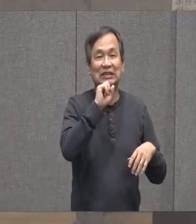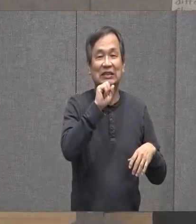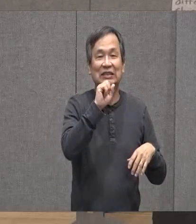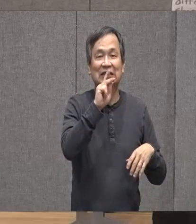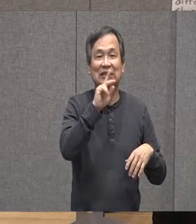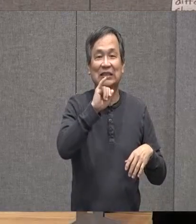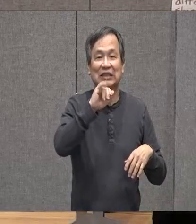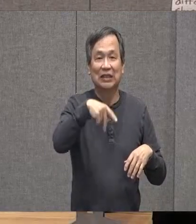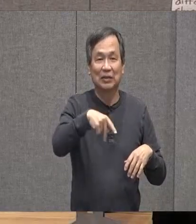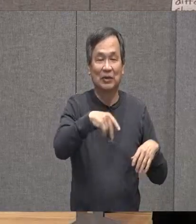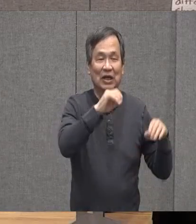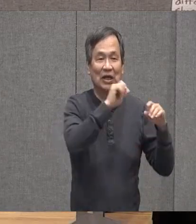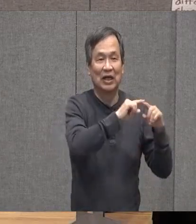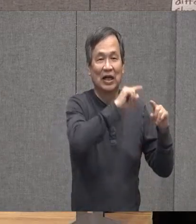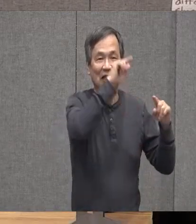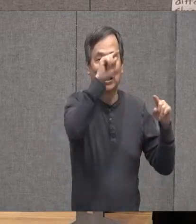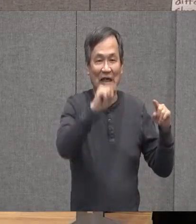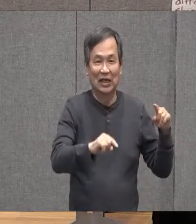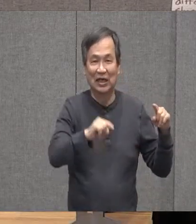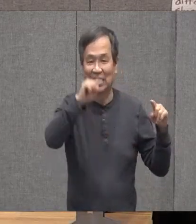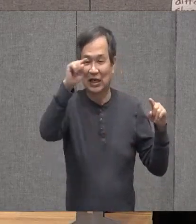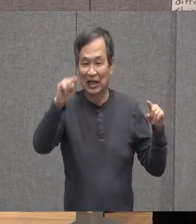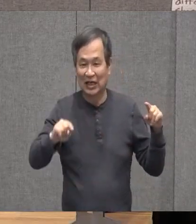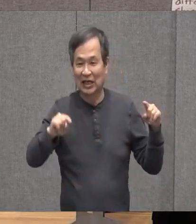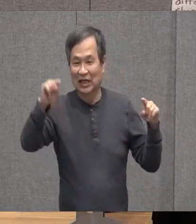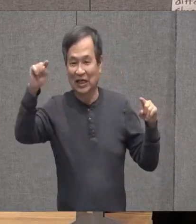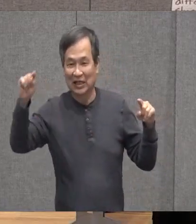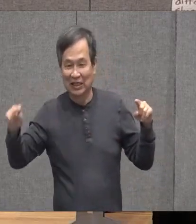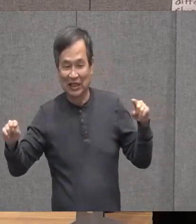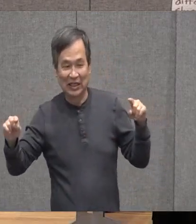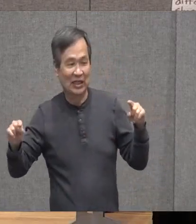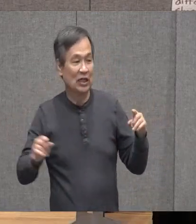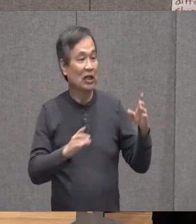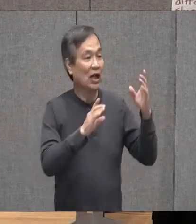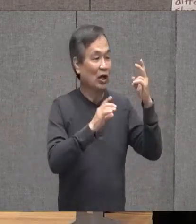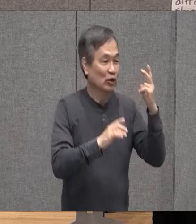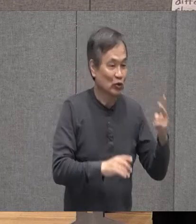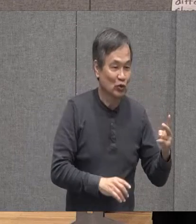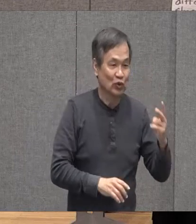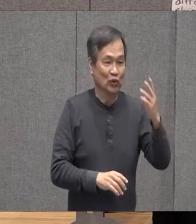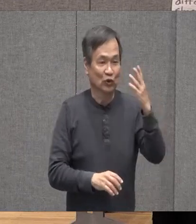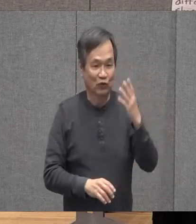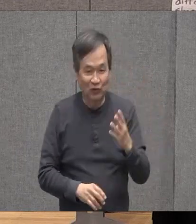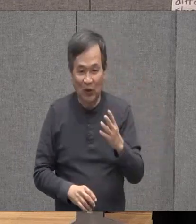I would have blank of these numbers. So like, two, four, six, eight, 10, 12